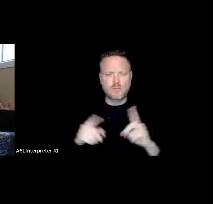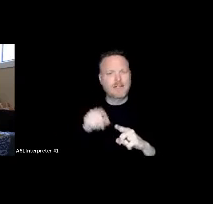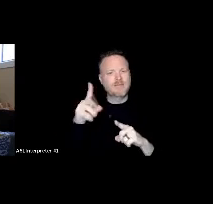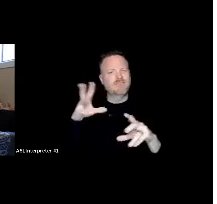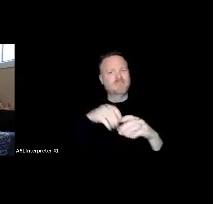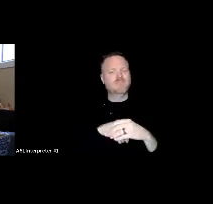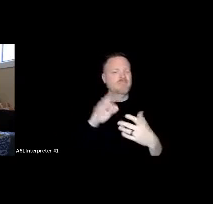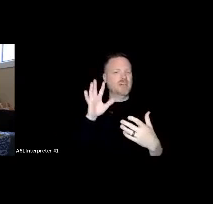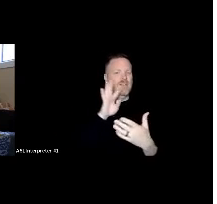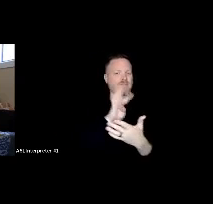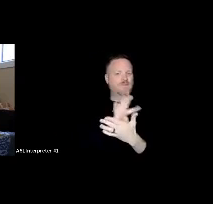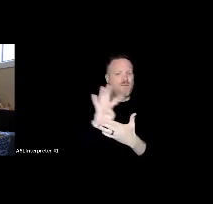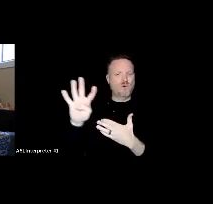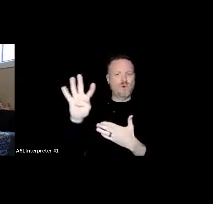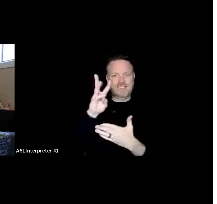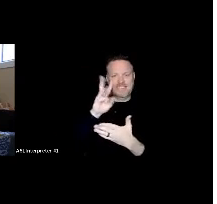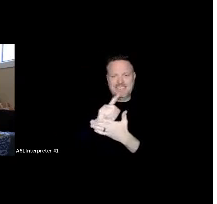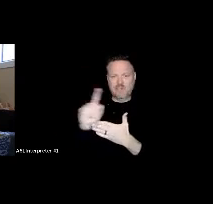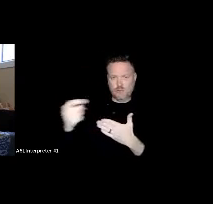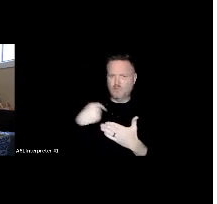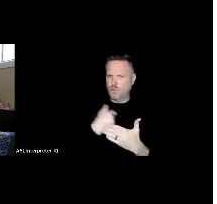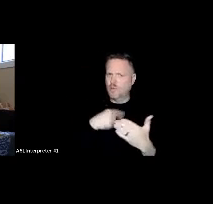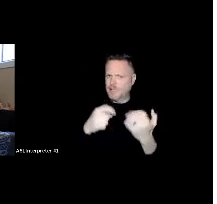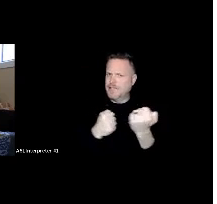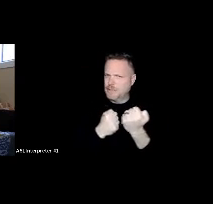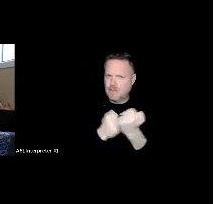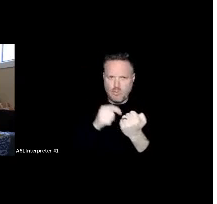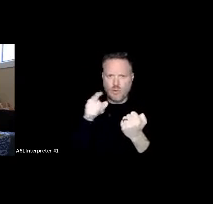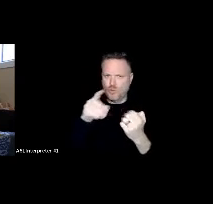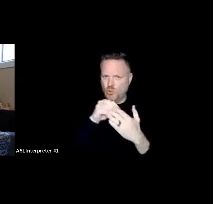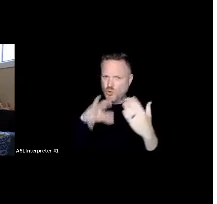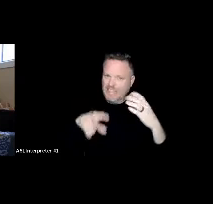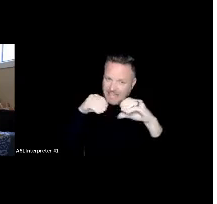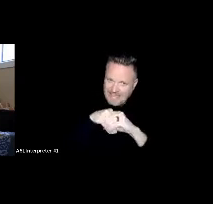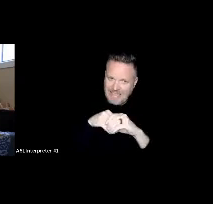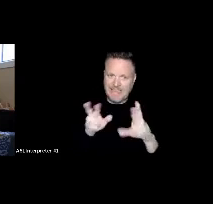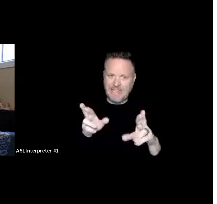weeks. We need to support these students right in the classroom, day one, day two,